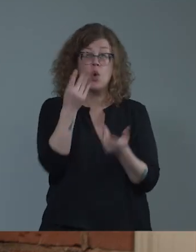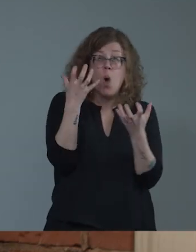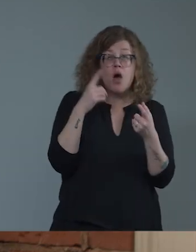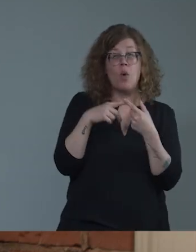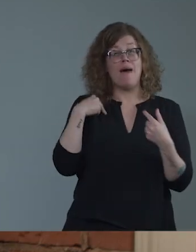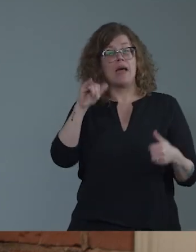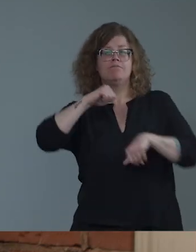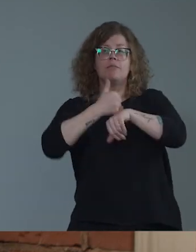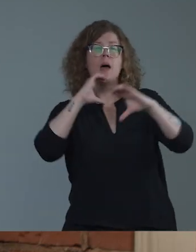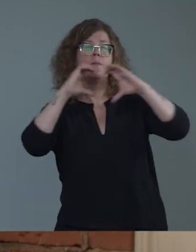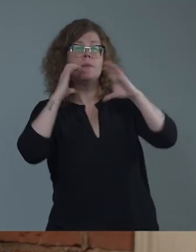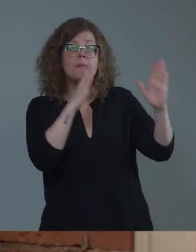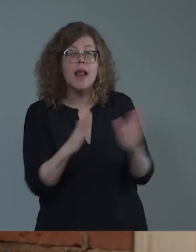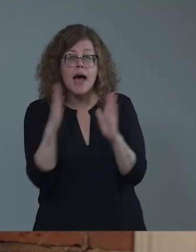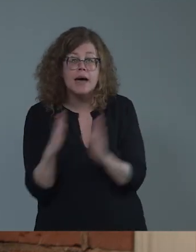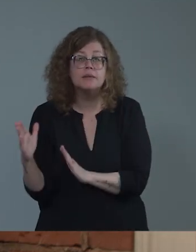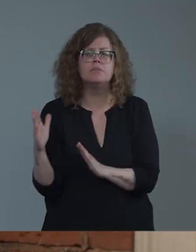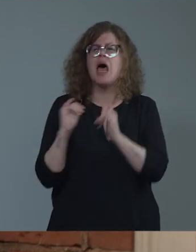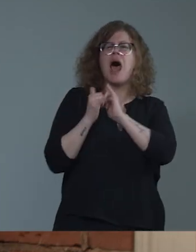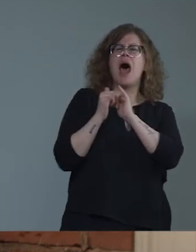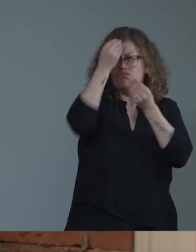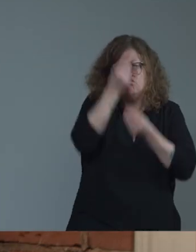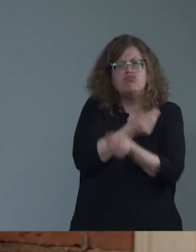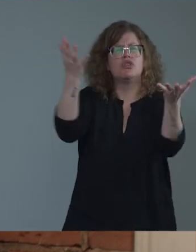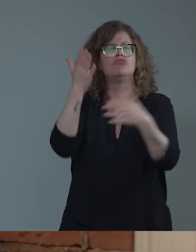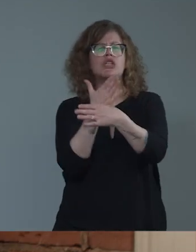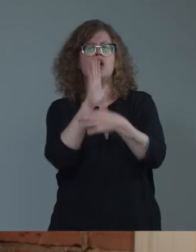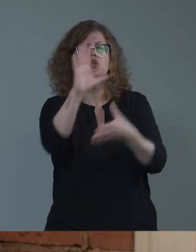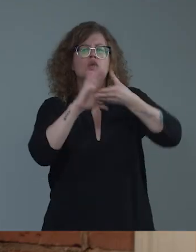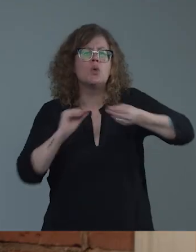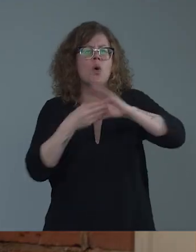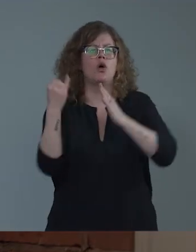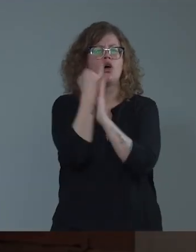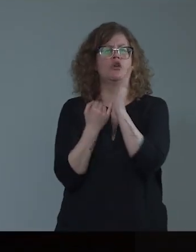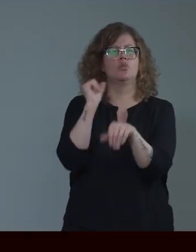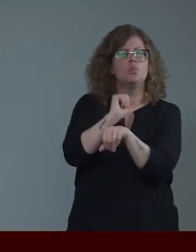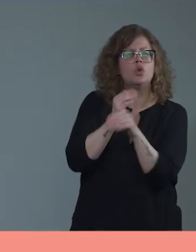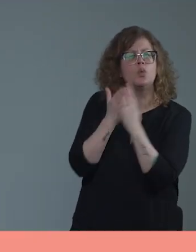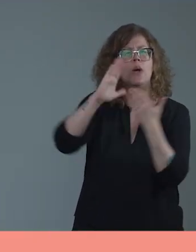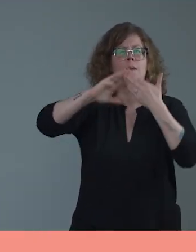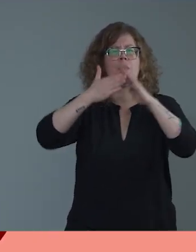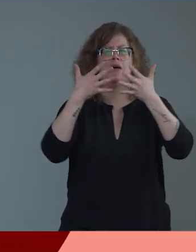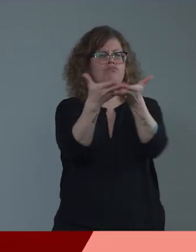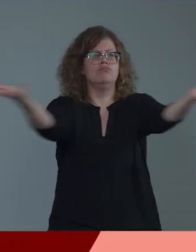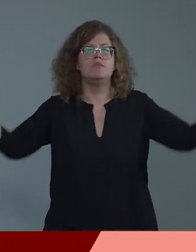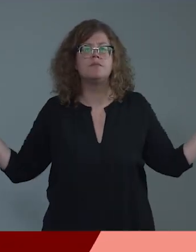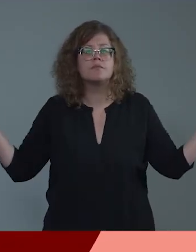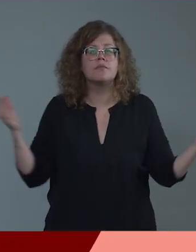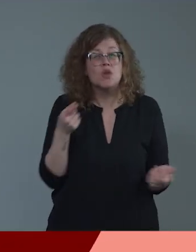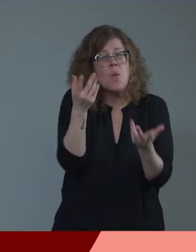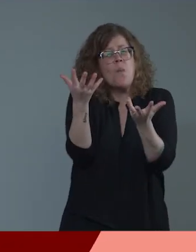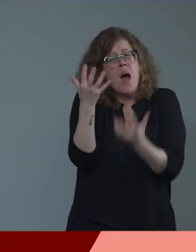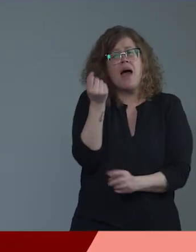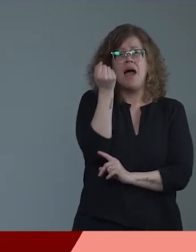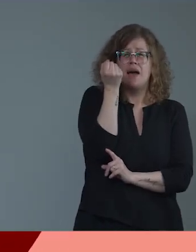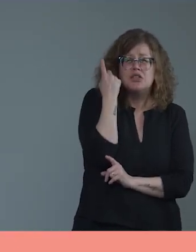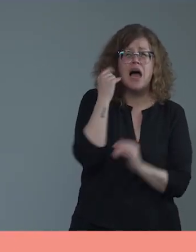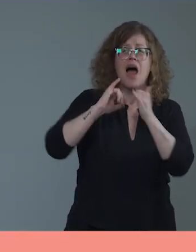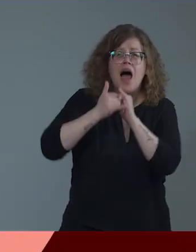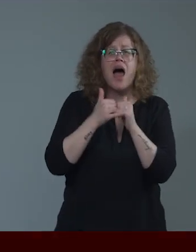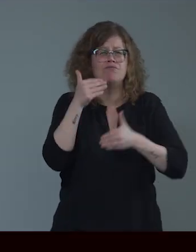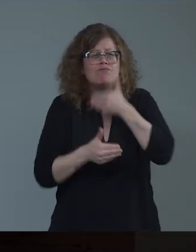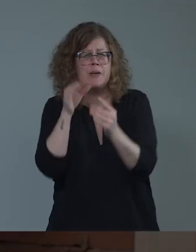may include things like insurance and who cares for the artwork in the future.